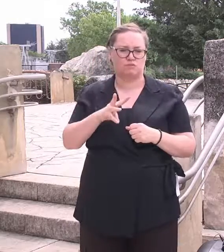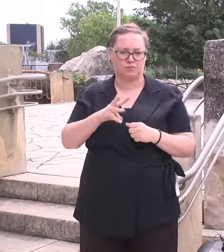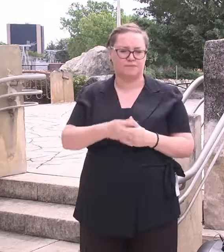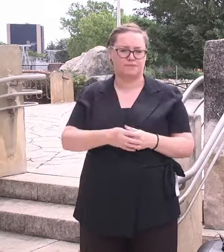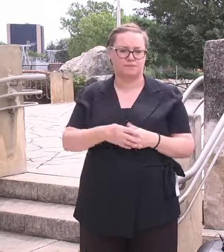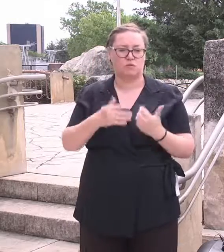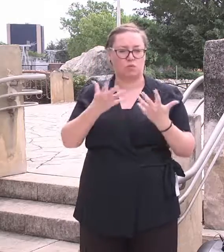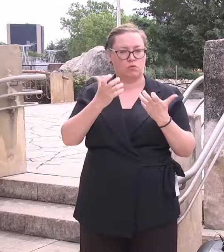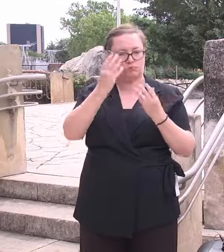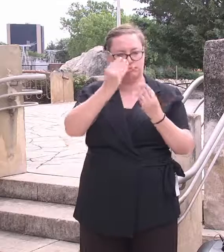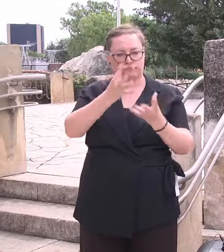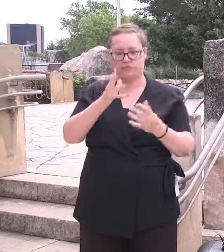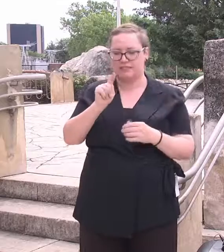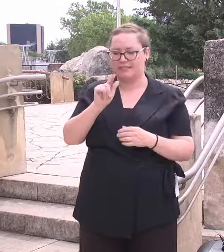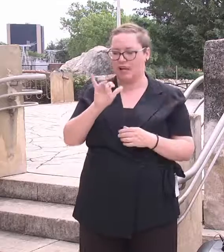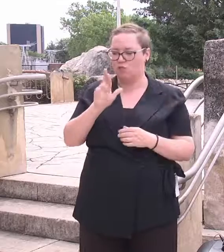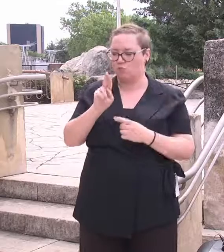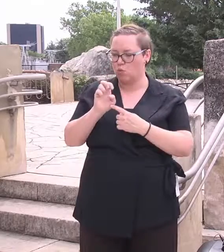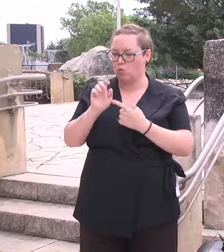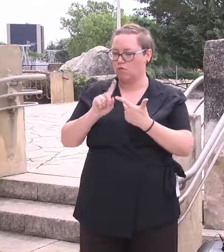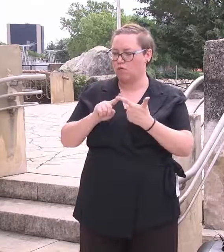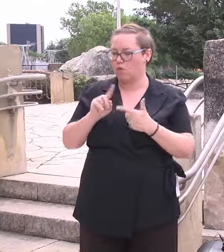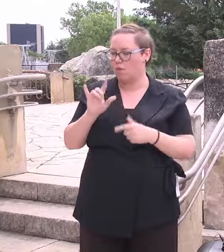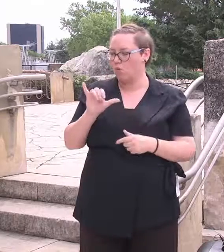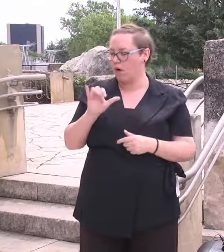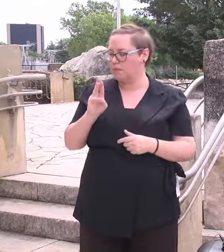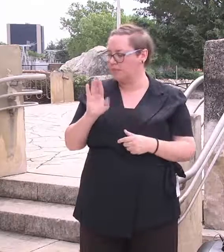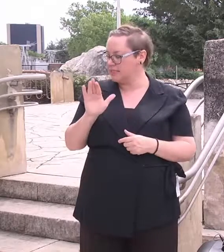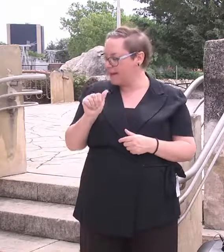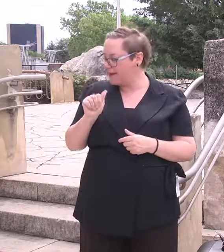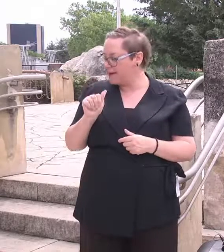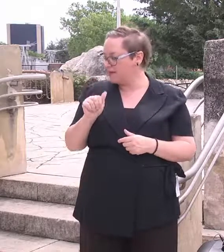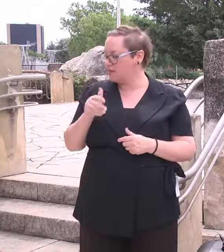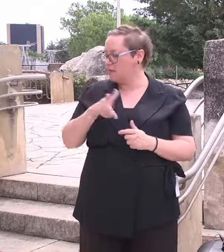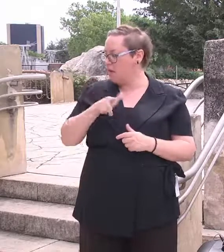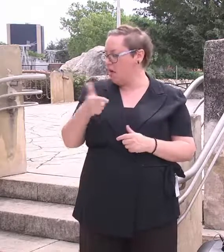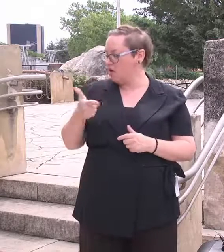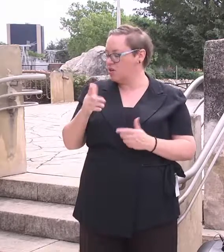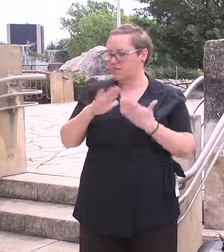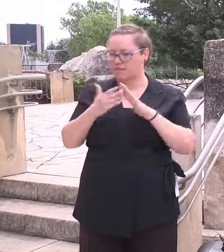friend of C Tyrone from YMCA over here uh we have city of Witchita on their way to